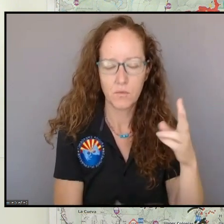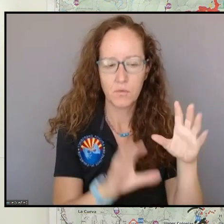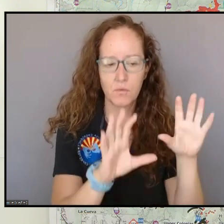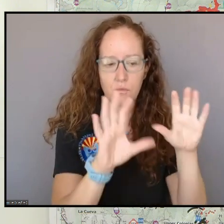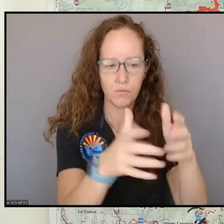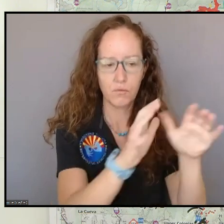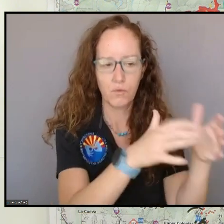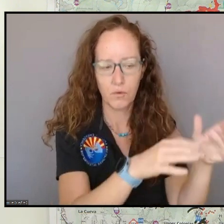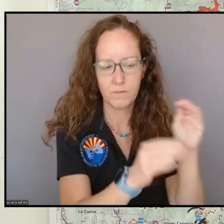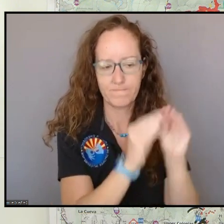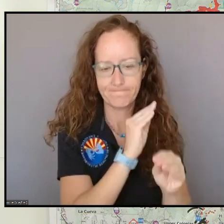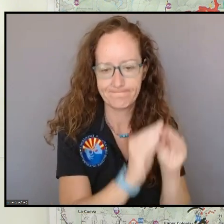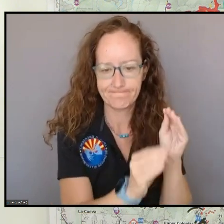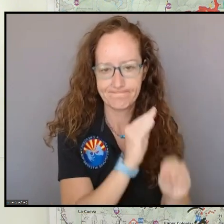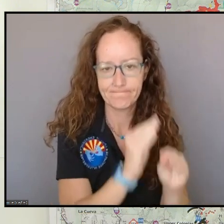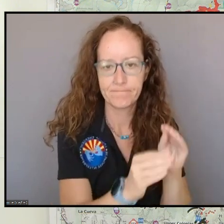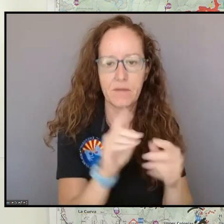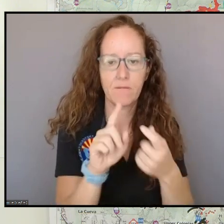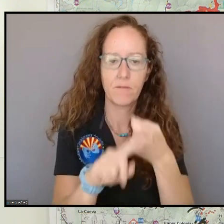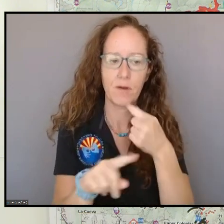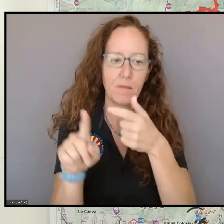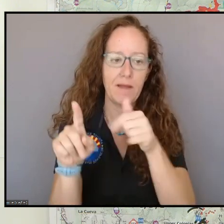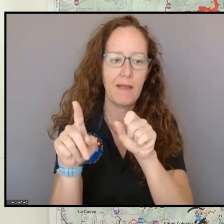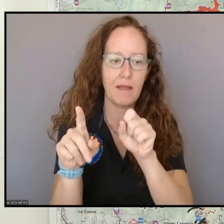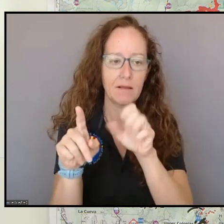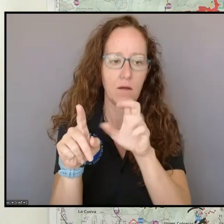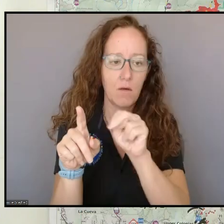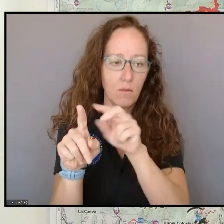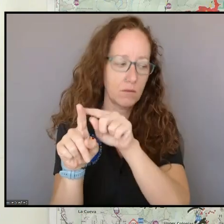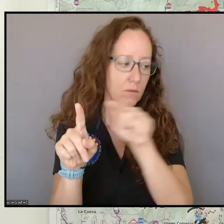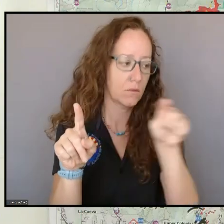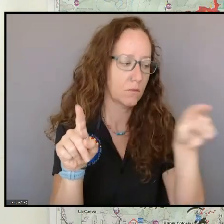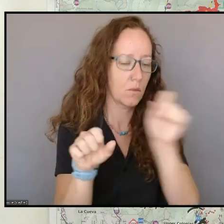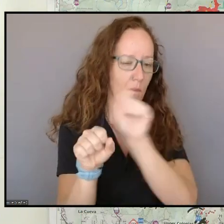working their way out. And then here in the middle area,